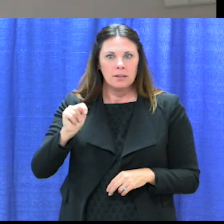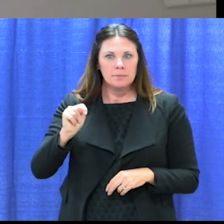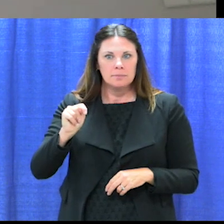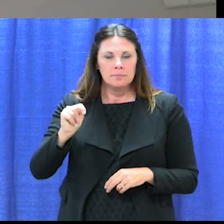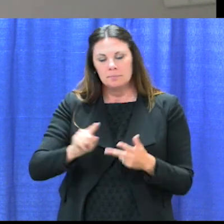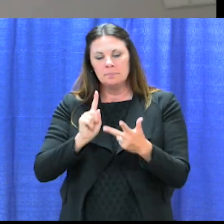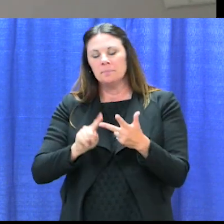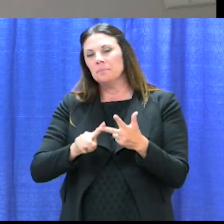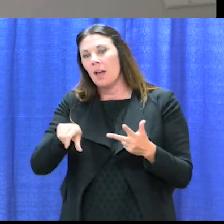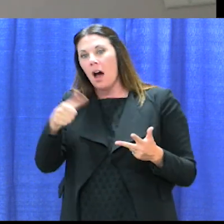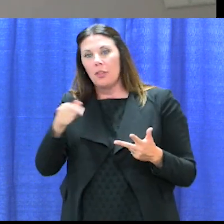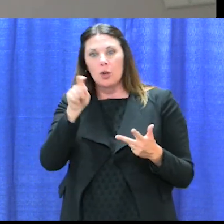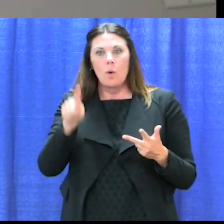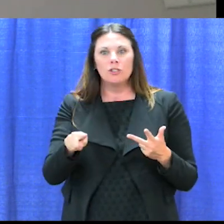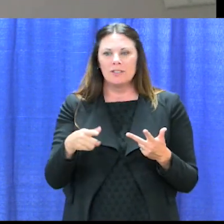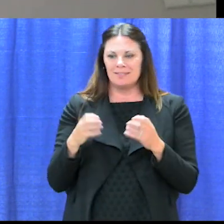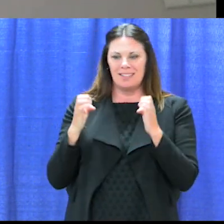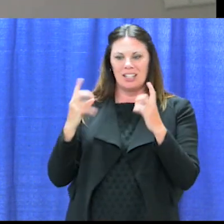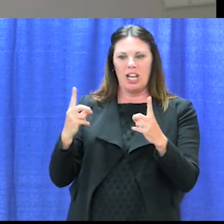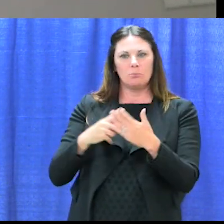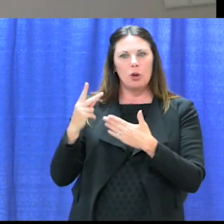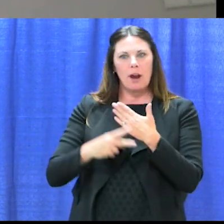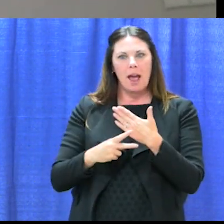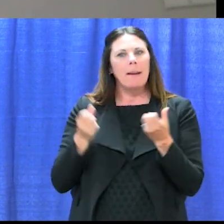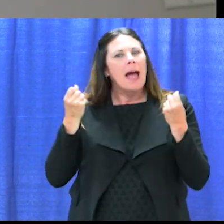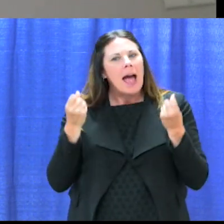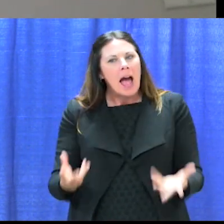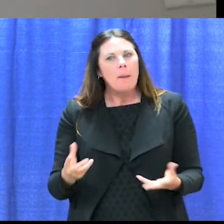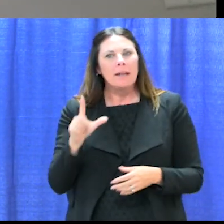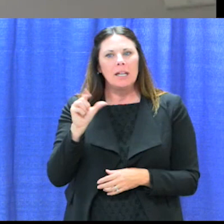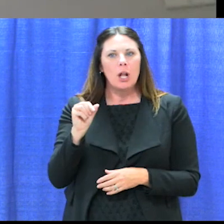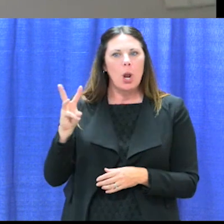Do you have any idea how many low-income communities are utilizing those programs?